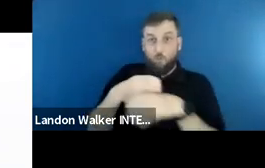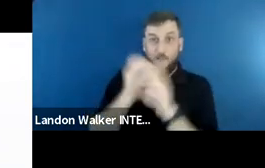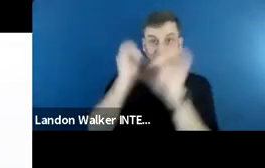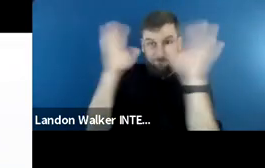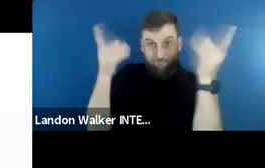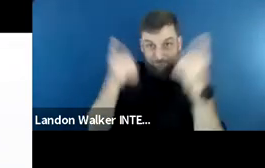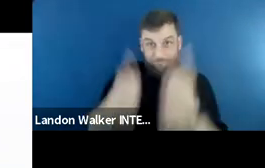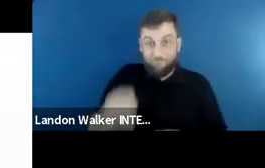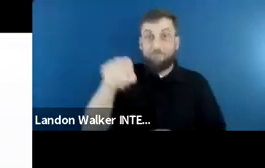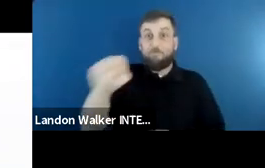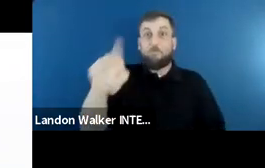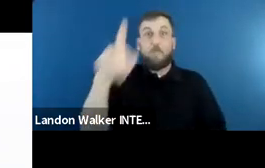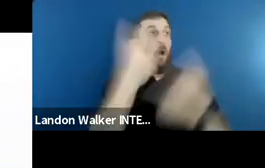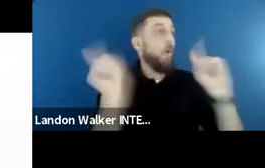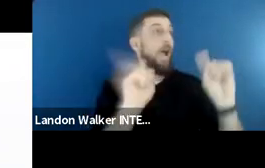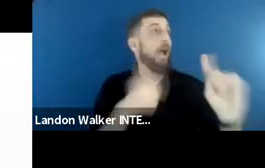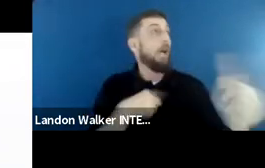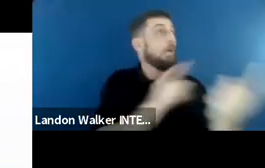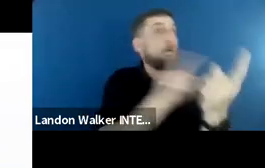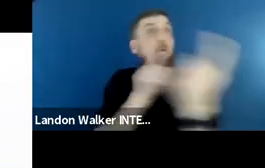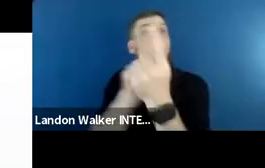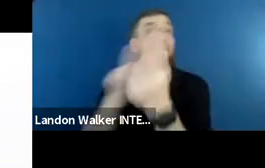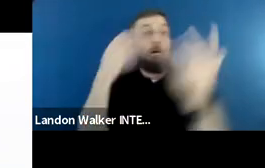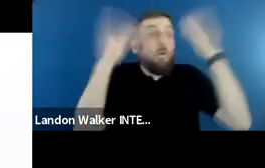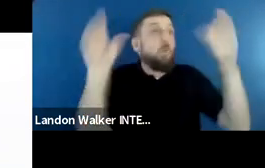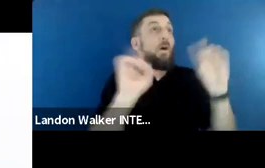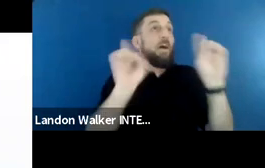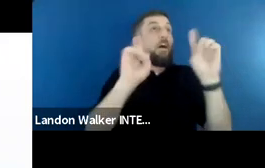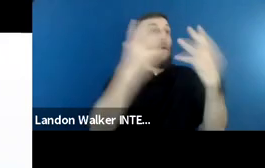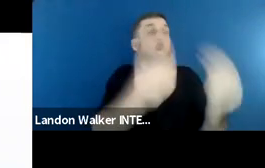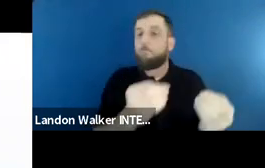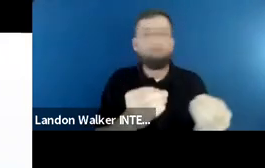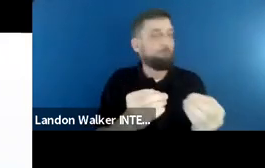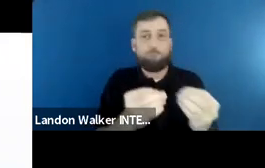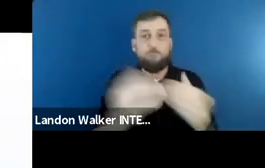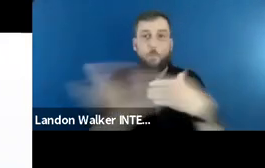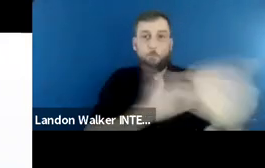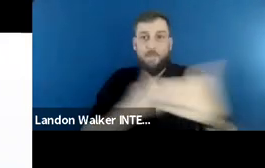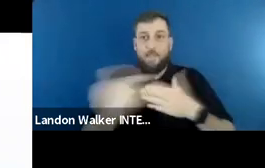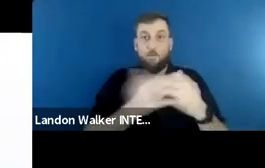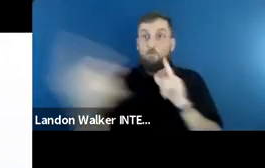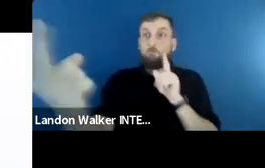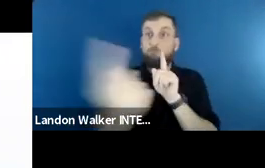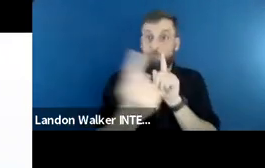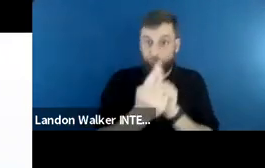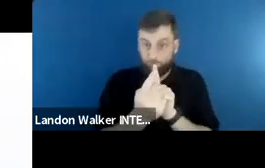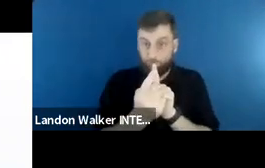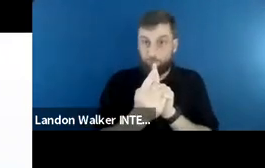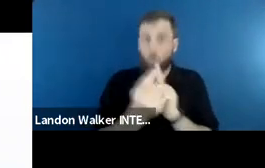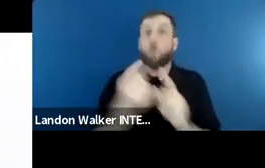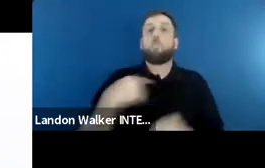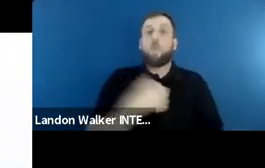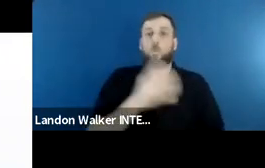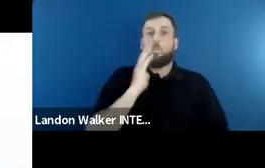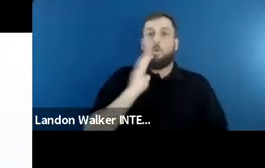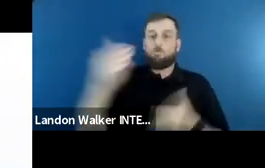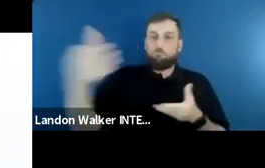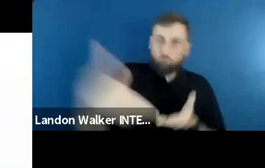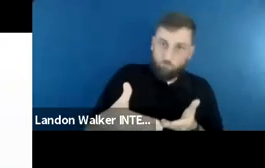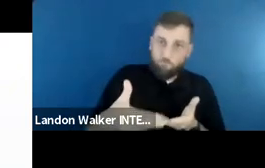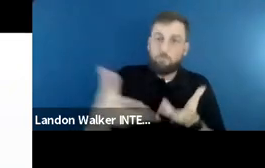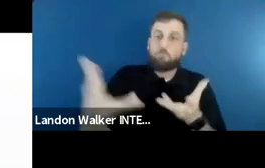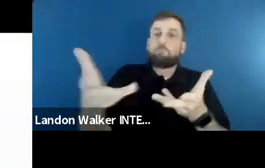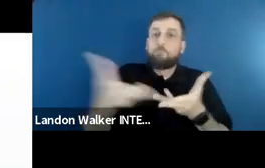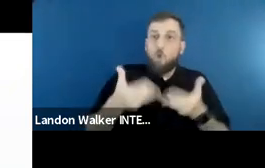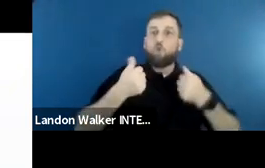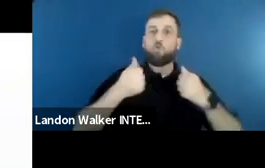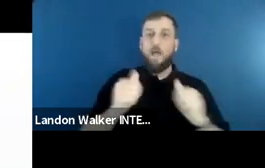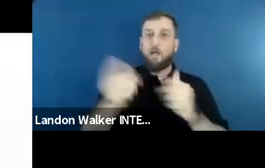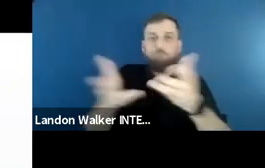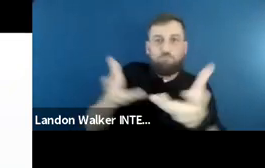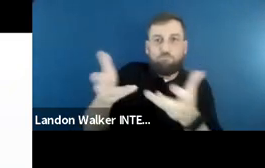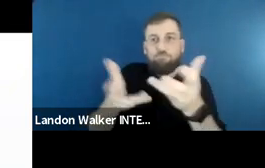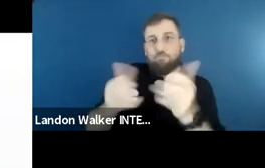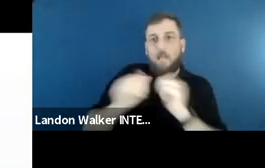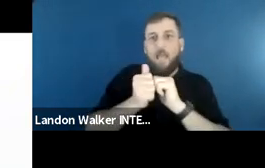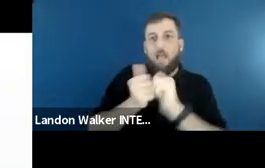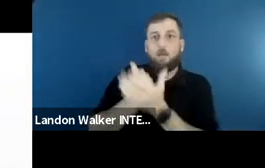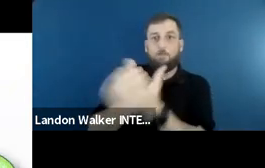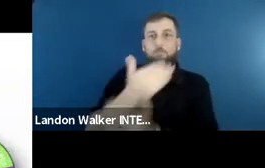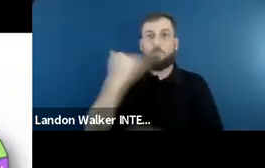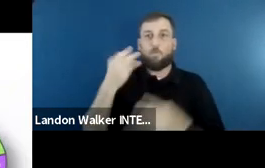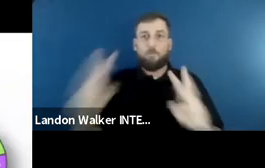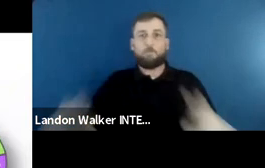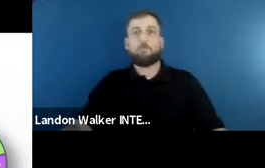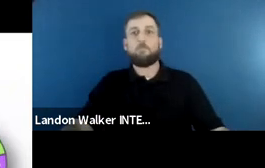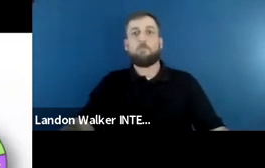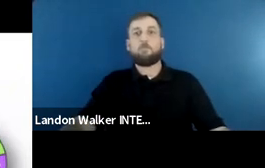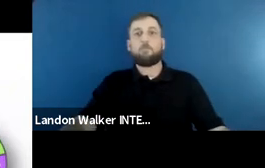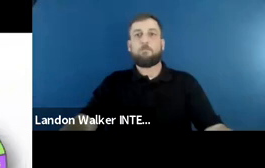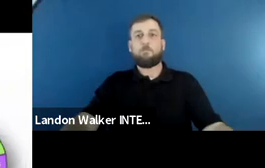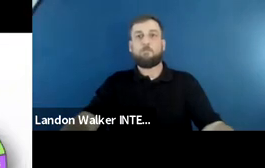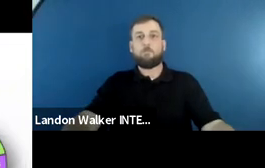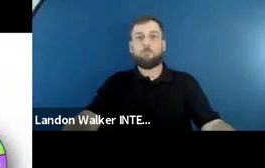So if an individual presents to our facility, no matter what that is they will not be turned away at the door. They will be greeted, and then try to we will try to figure out what the crisis is and how best we can help them.